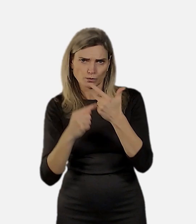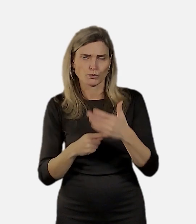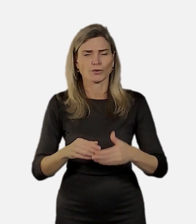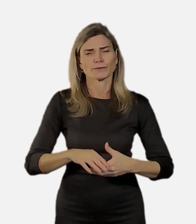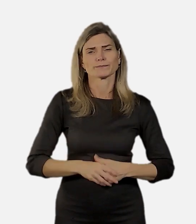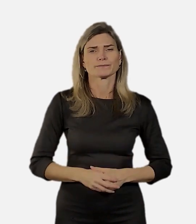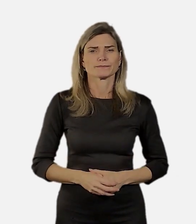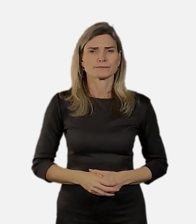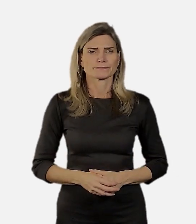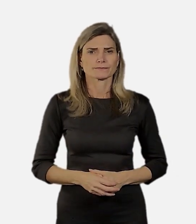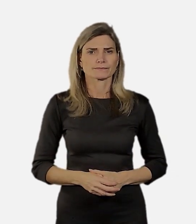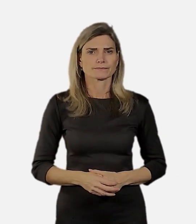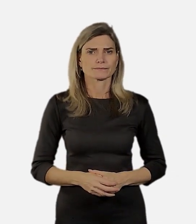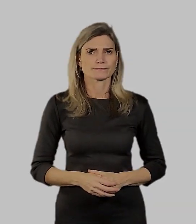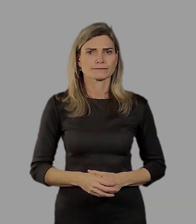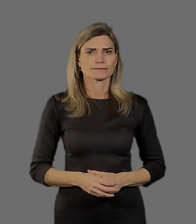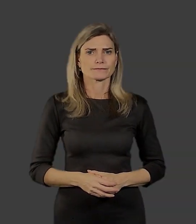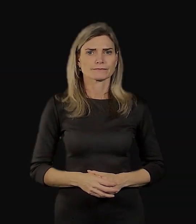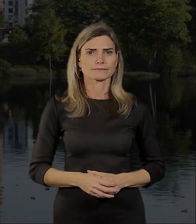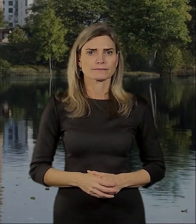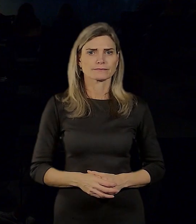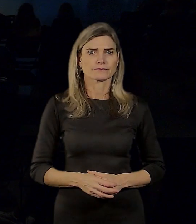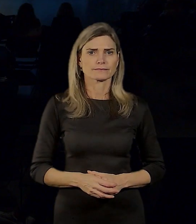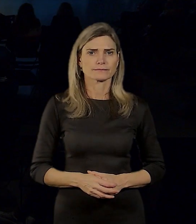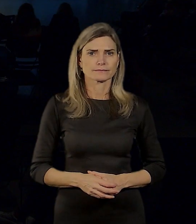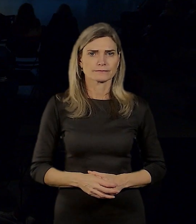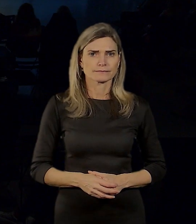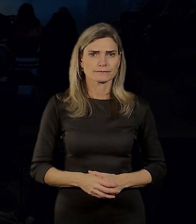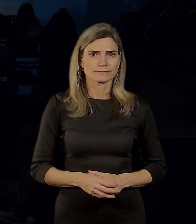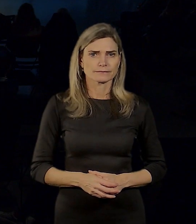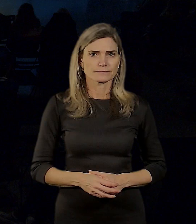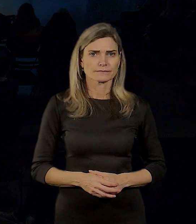welcome to CAMP. And welcome to the event Prague Tomorrow: Modřany Sugar Mill.